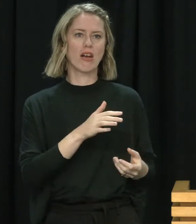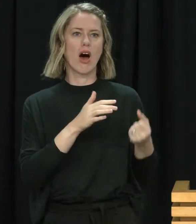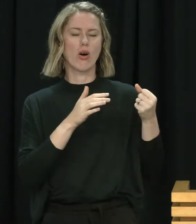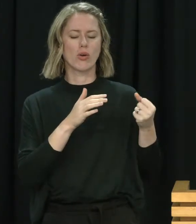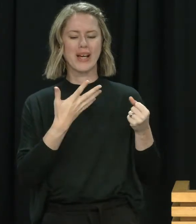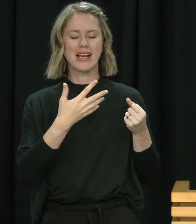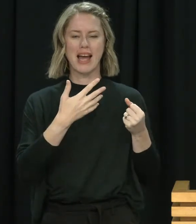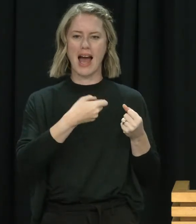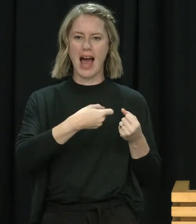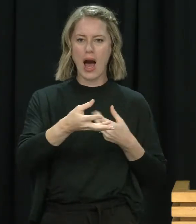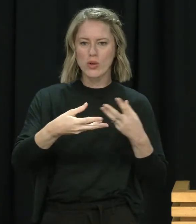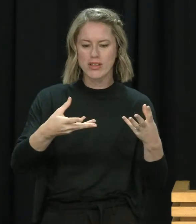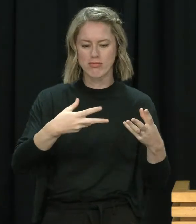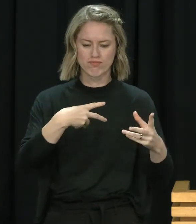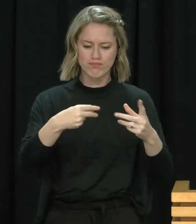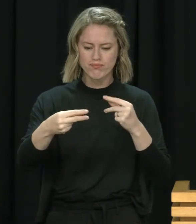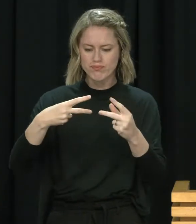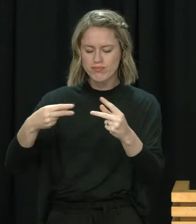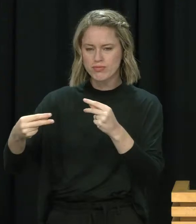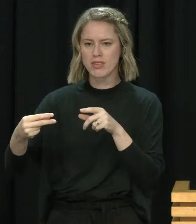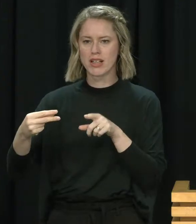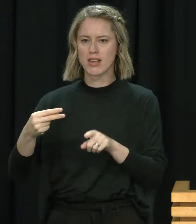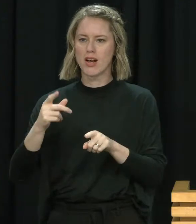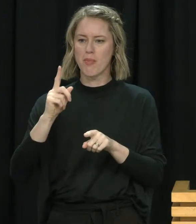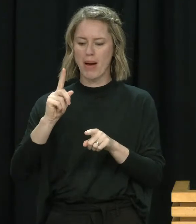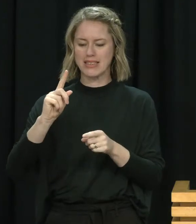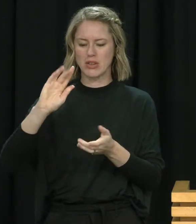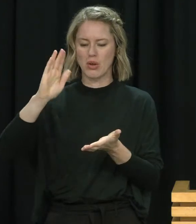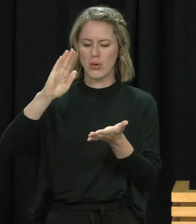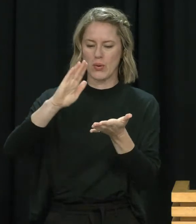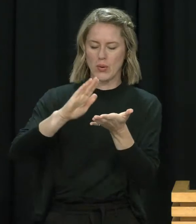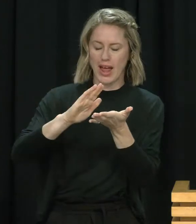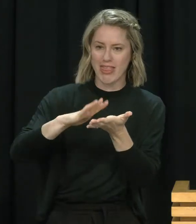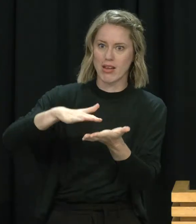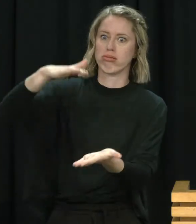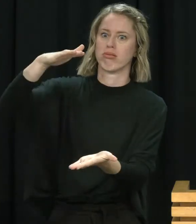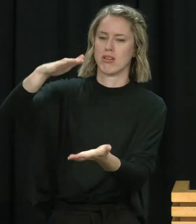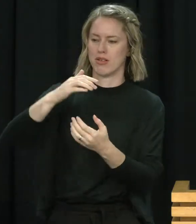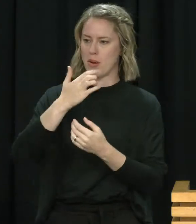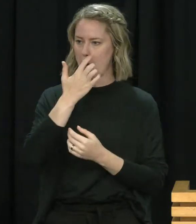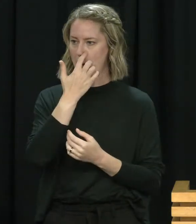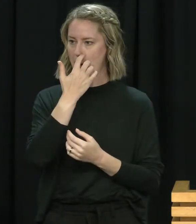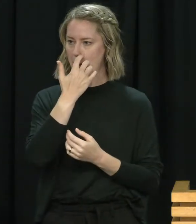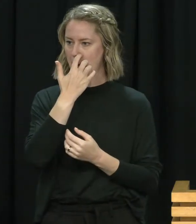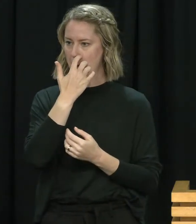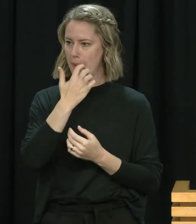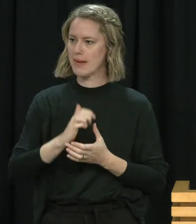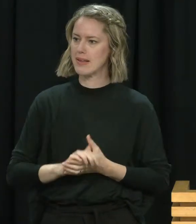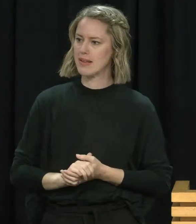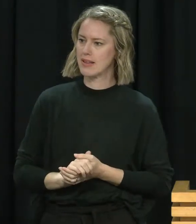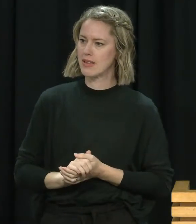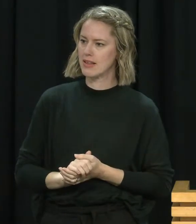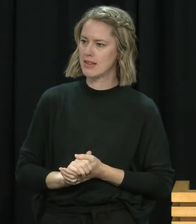deliberately. I've been open about that. We didn't want to have vaccines sitting in a